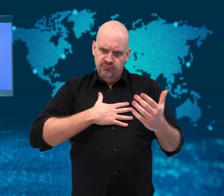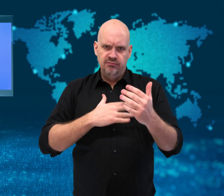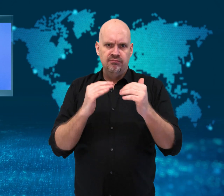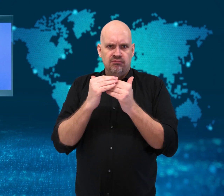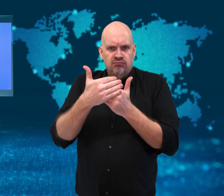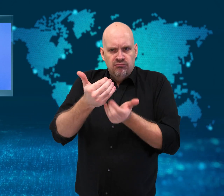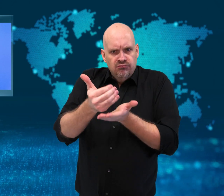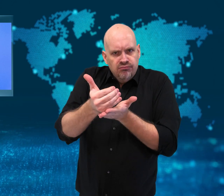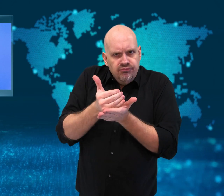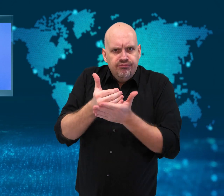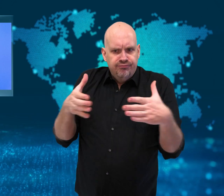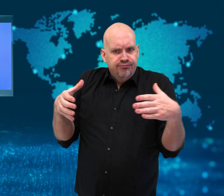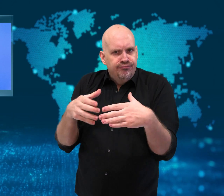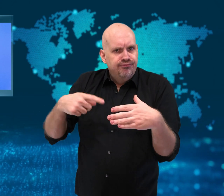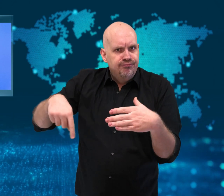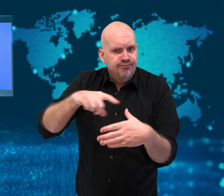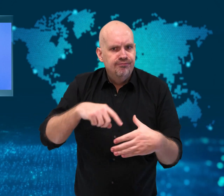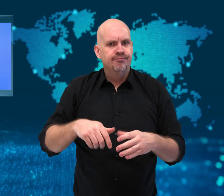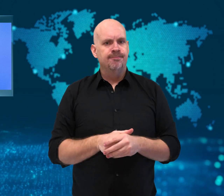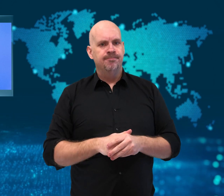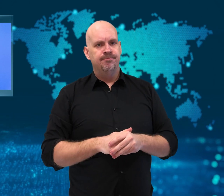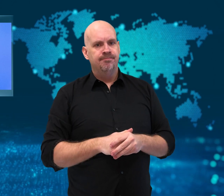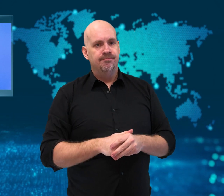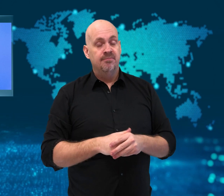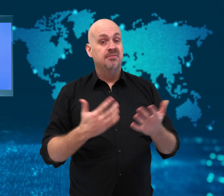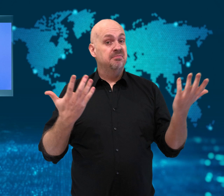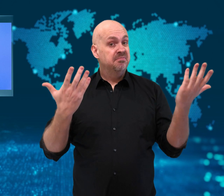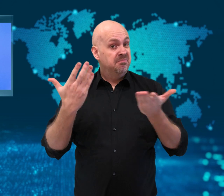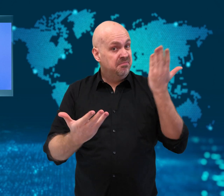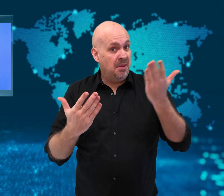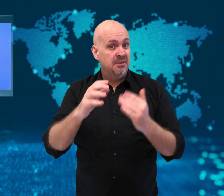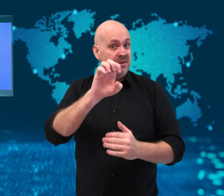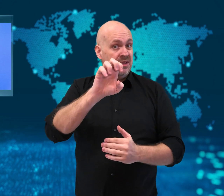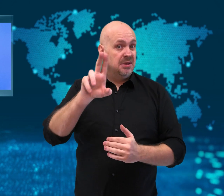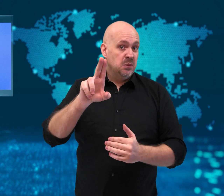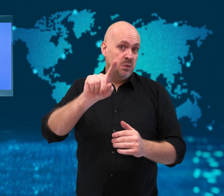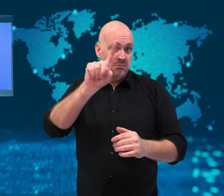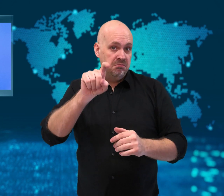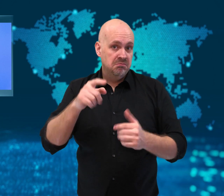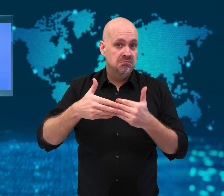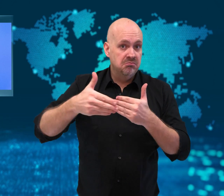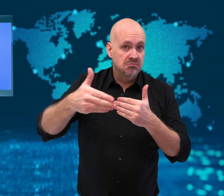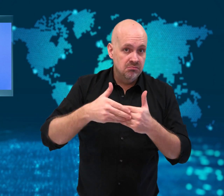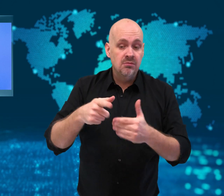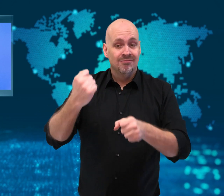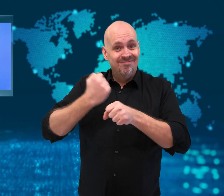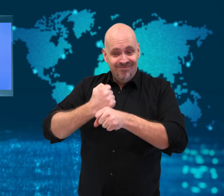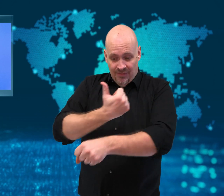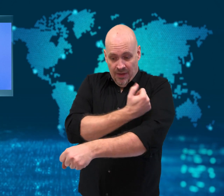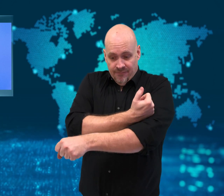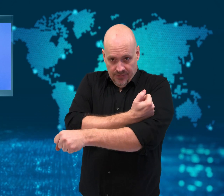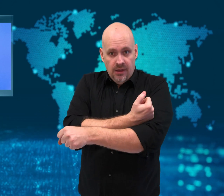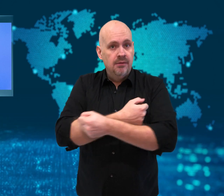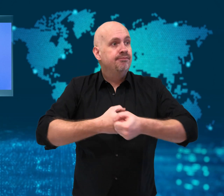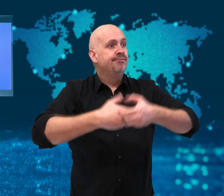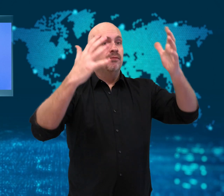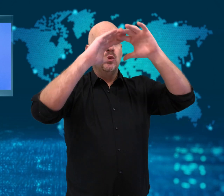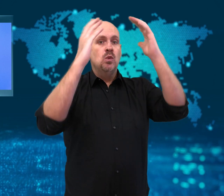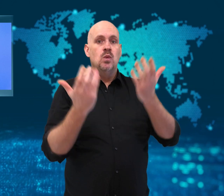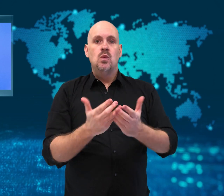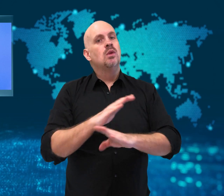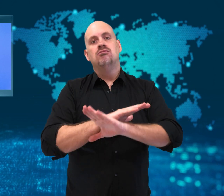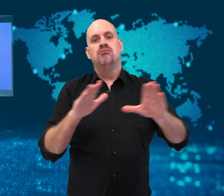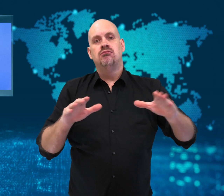This could mean limiting exports of vaccines made in EU countries if not enough